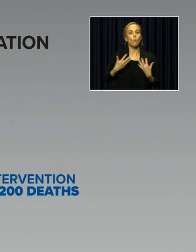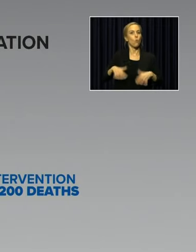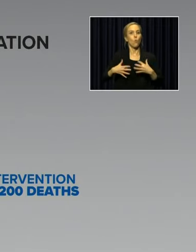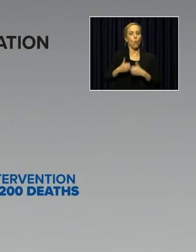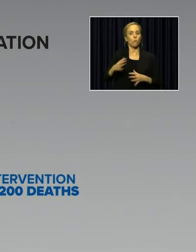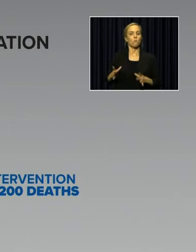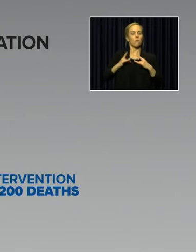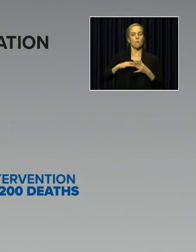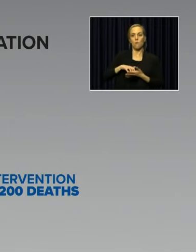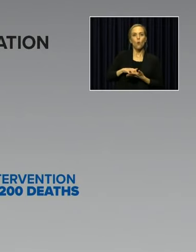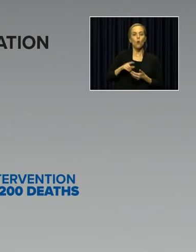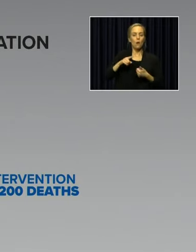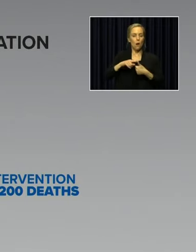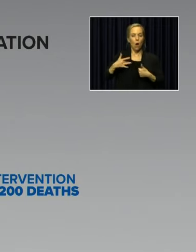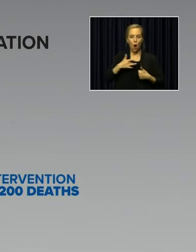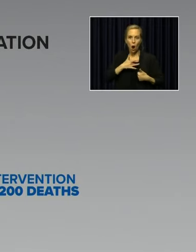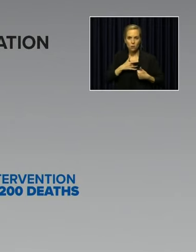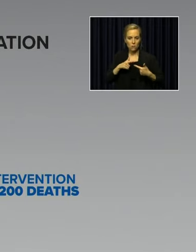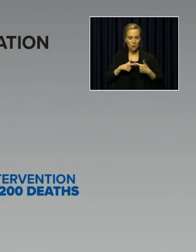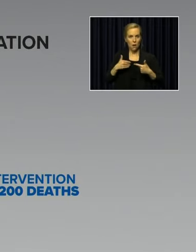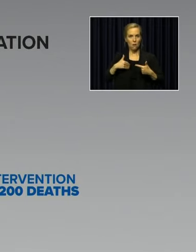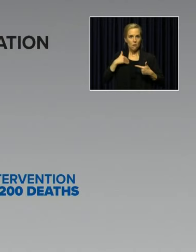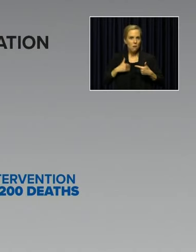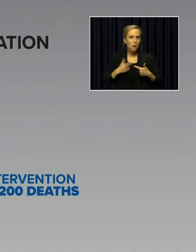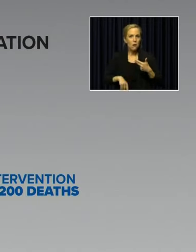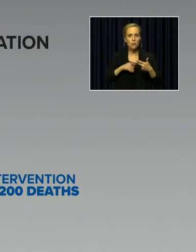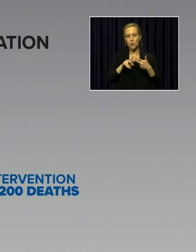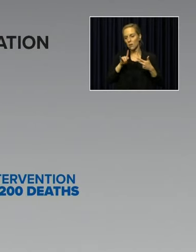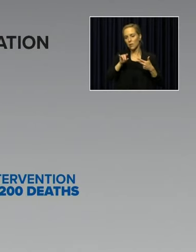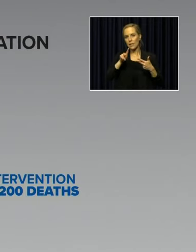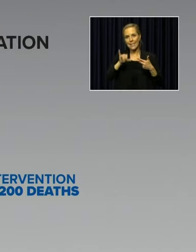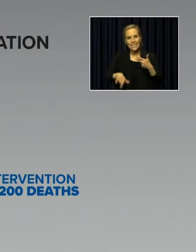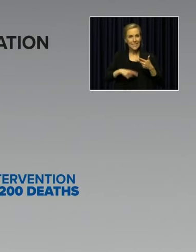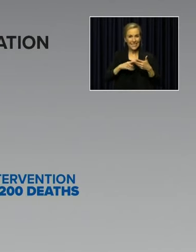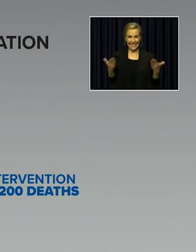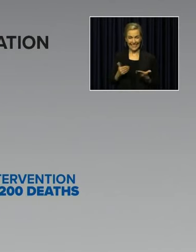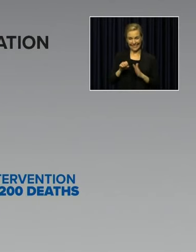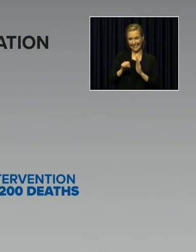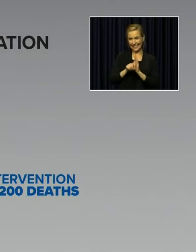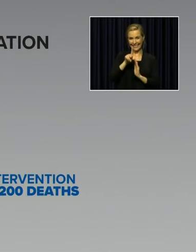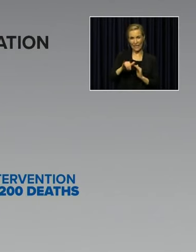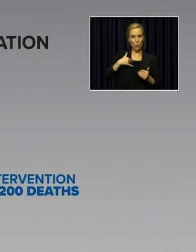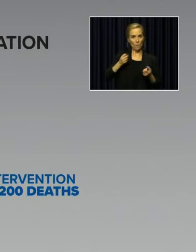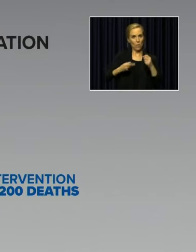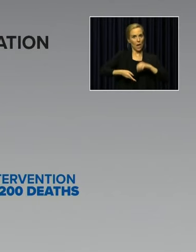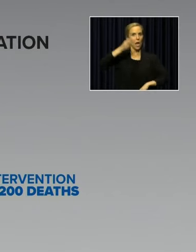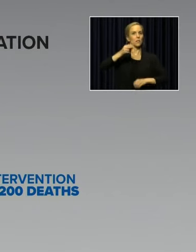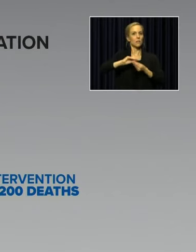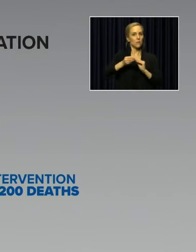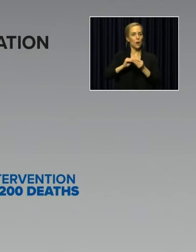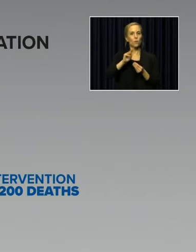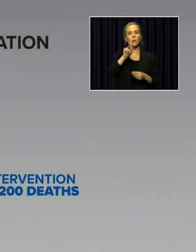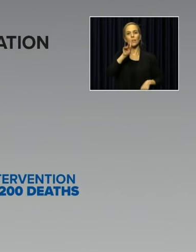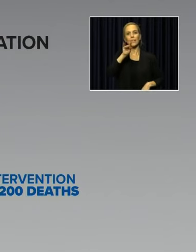BUT SOCIAL DISTANCING IS THE ONE